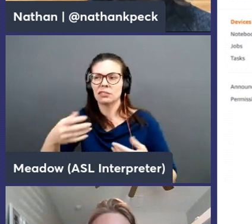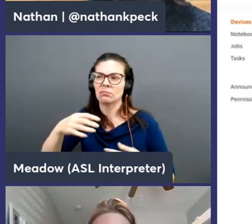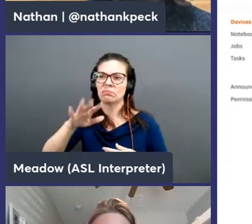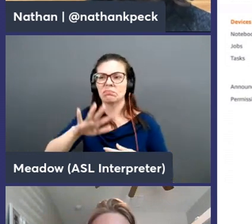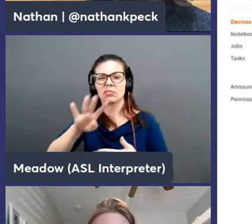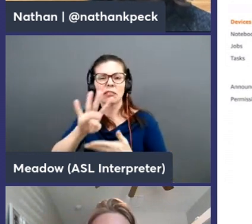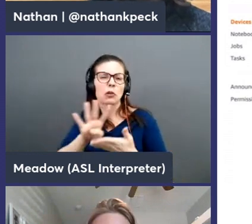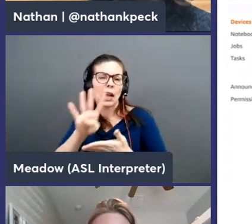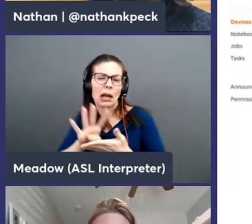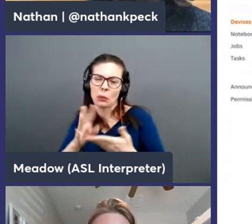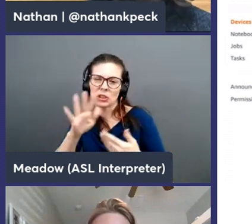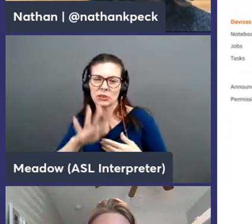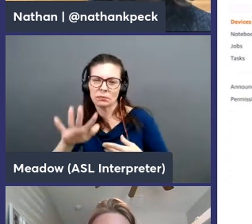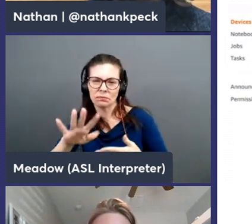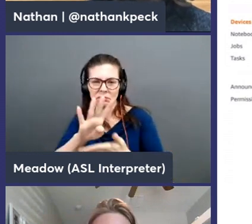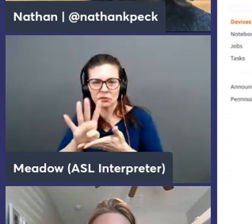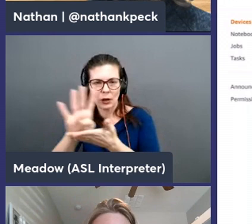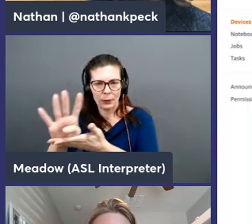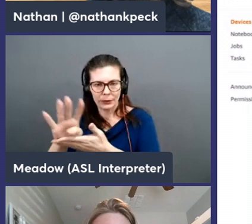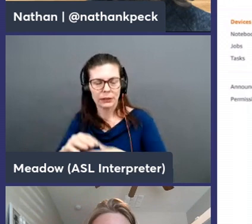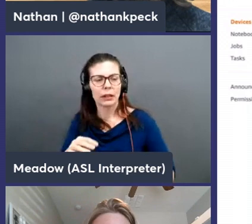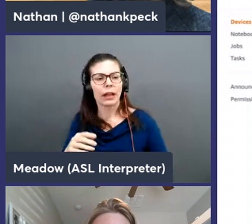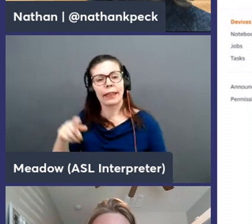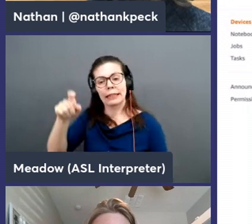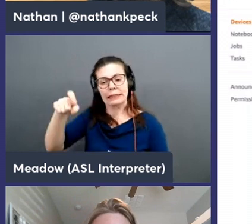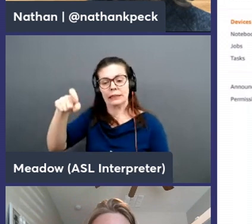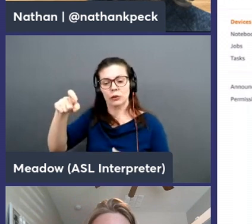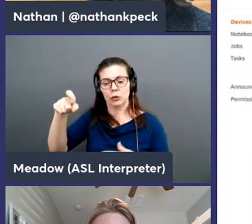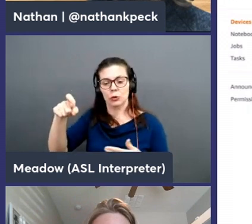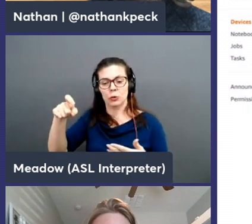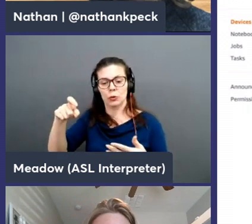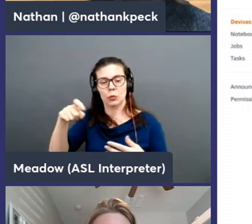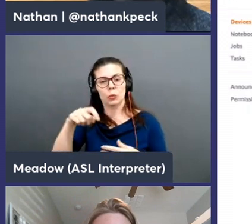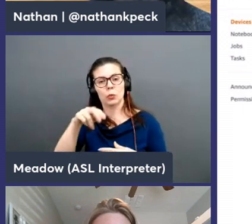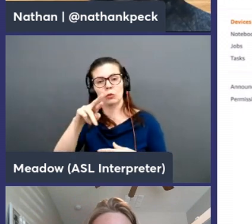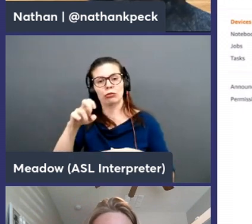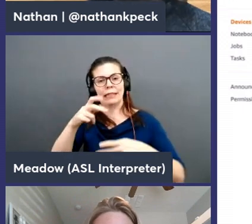they need to recalibrate